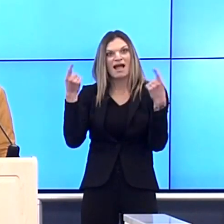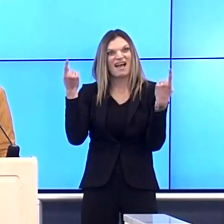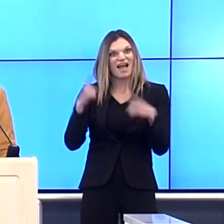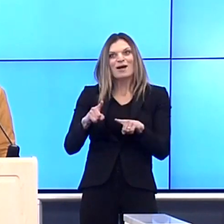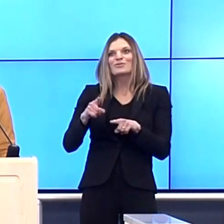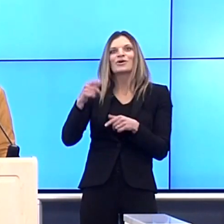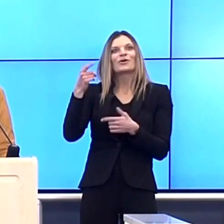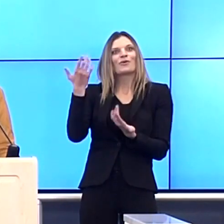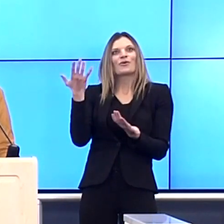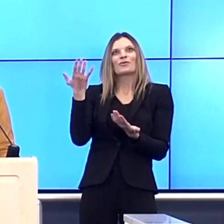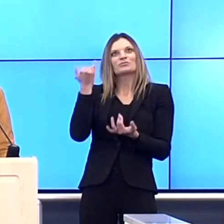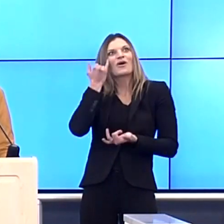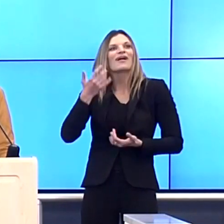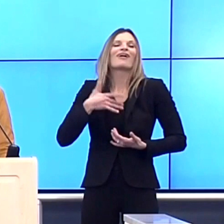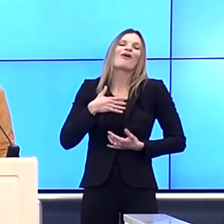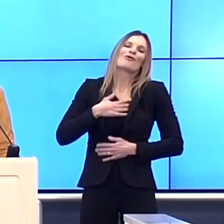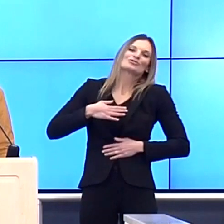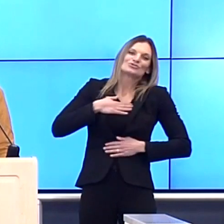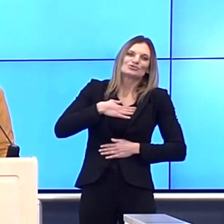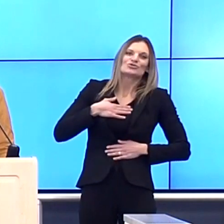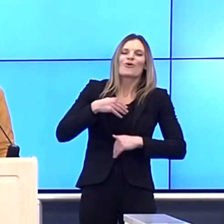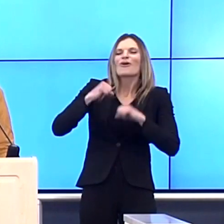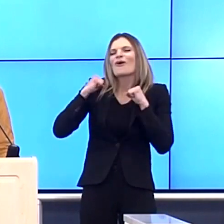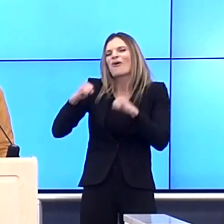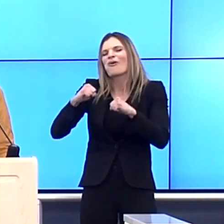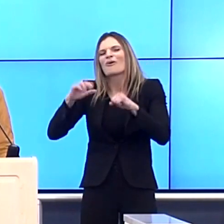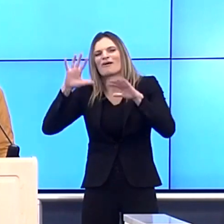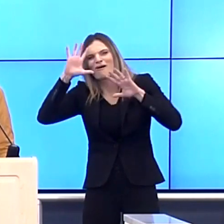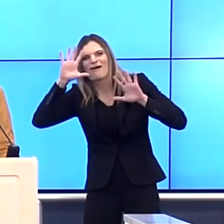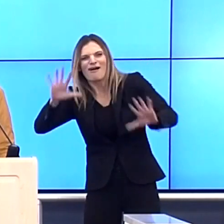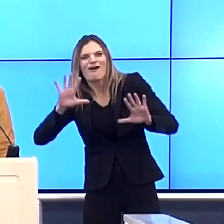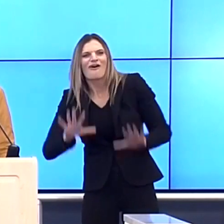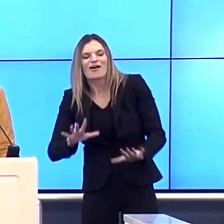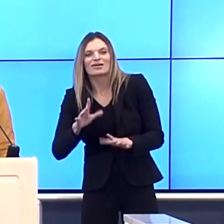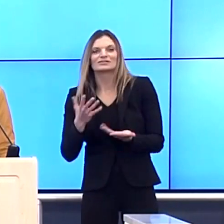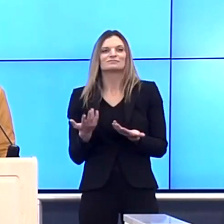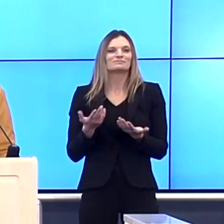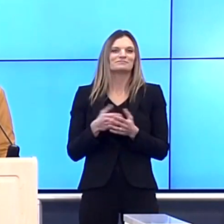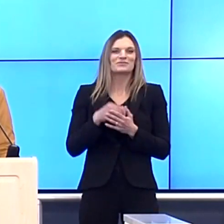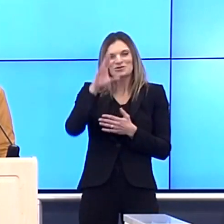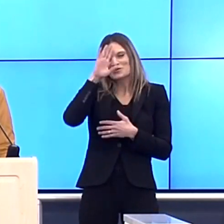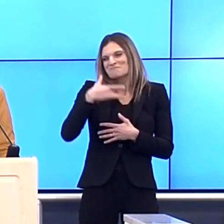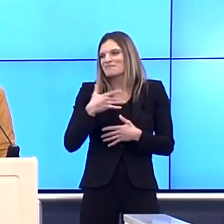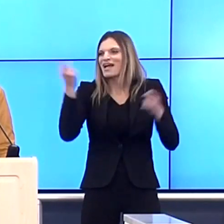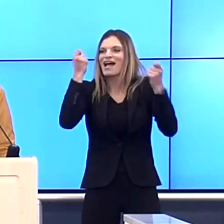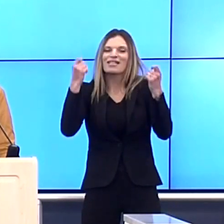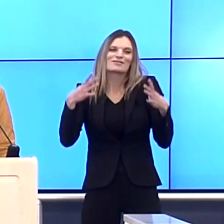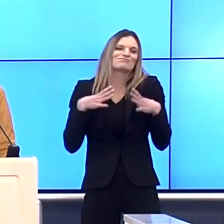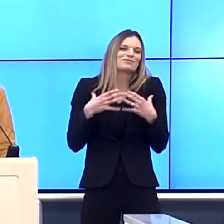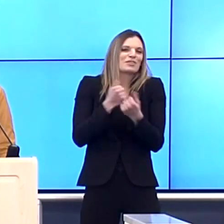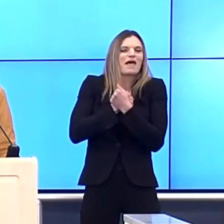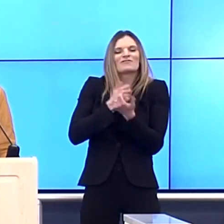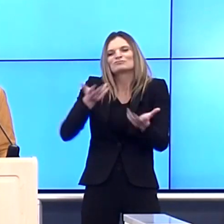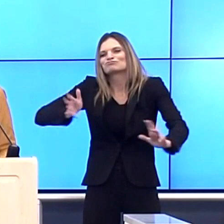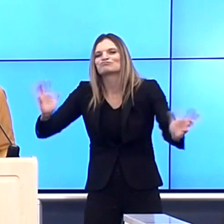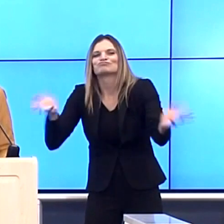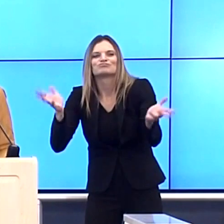THINK ABOUT THEM AND PICTURE THEIR FACES. THEIR FACES. LET THE GOOD TIMES LAUGHING LET THE GOOD TIMES LAUGHING TOGETHER, CHEERING ON THE LIONS, TOGETHER, CHEERING ON THE LIONS, PLAYING CARDS AND COOKING PLAYING CARDS AND COOKING TOGETHER, MAYBE EVEN ARGUING